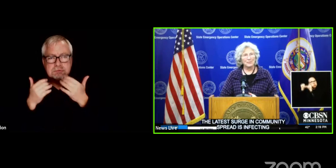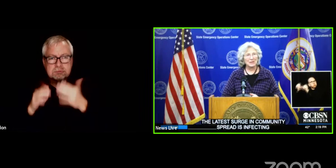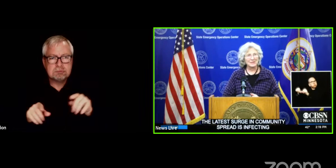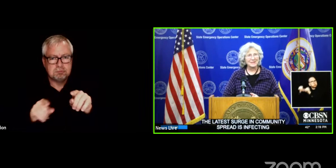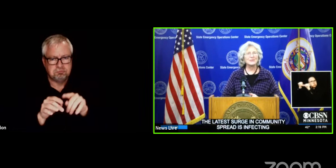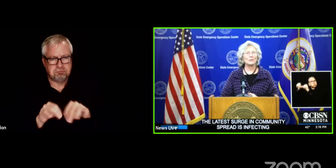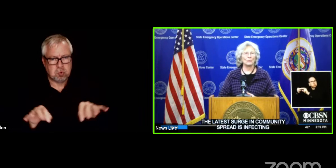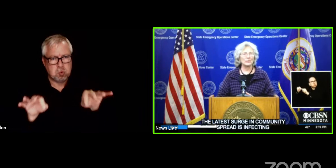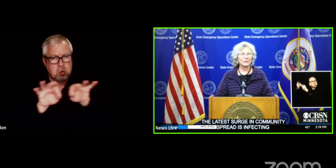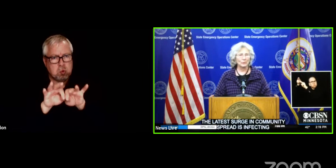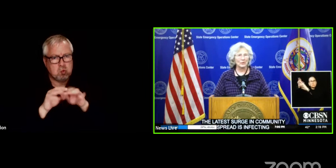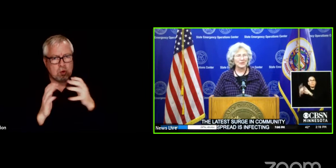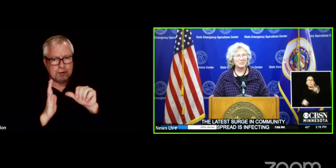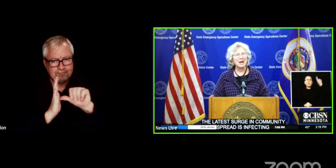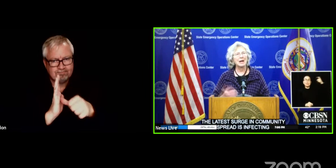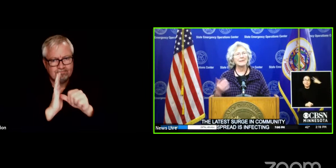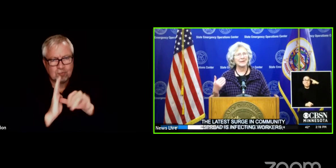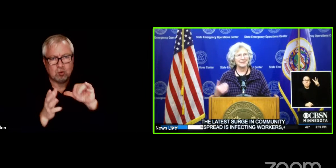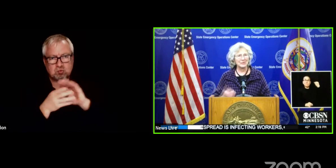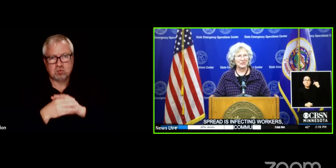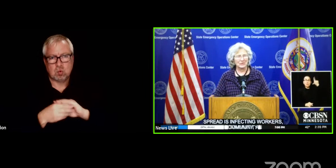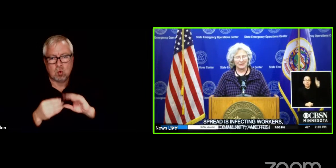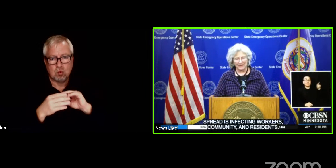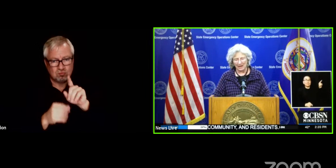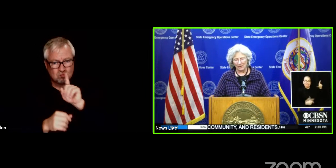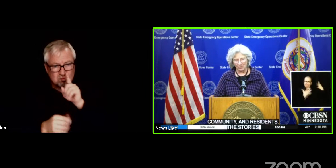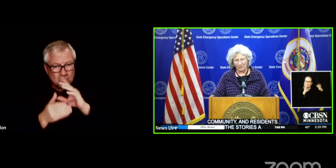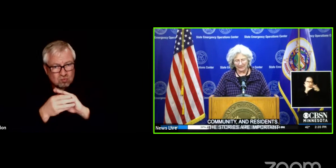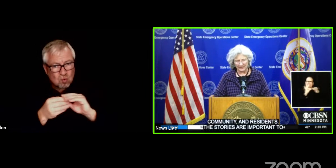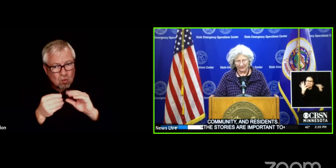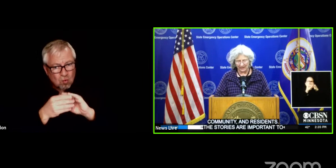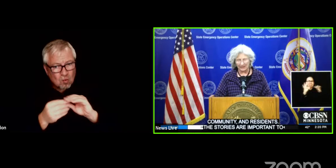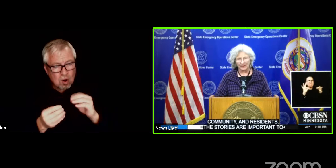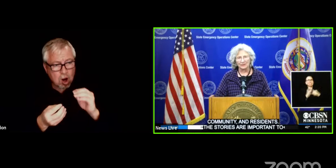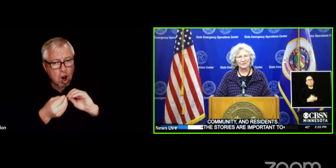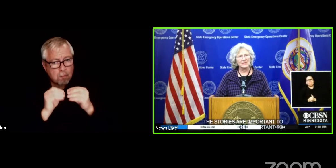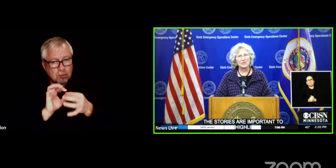BECAUSE THESE ARE THE REAL STORIES BEHIND THE NUMBERS OF HOW COVID IS AFFECTING SUCH